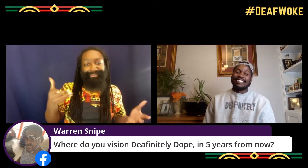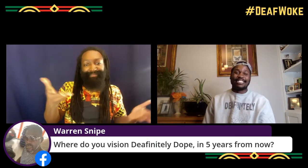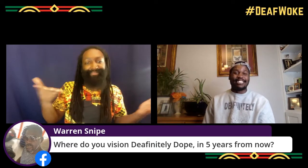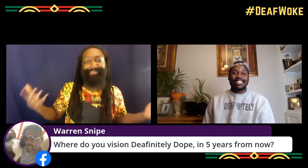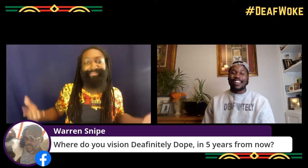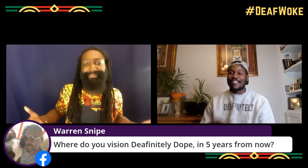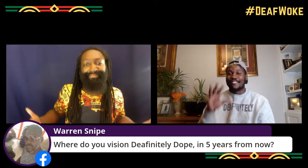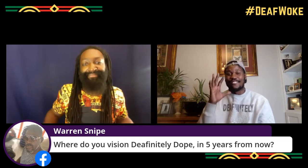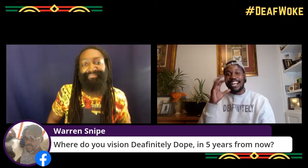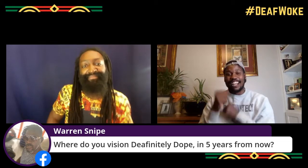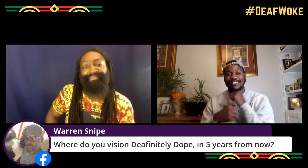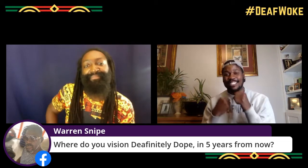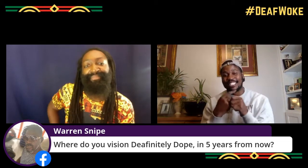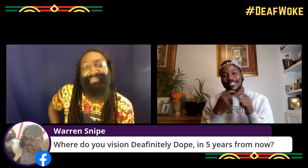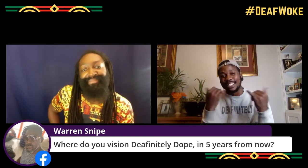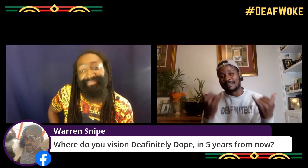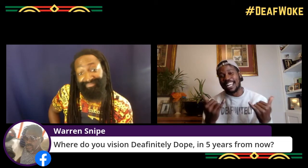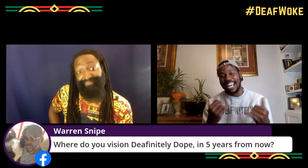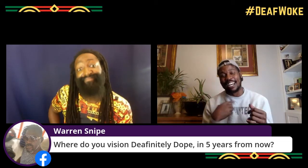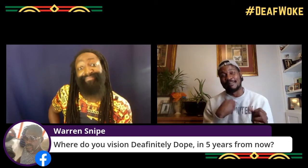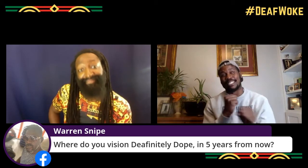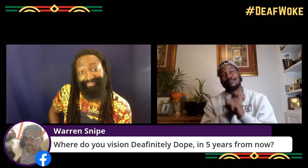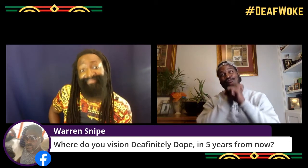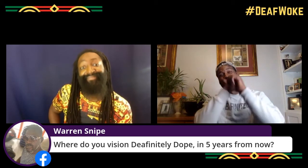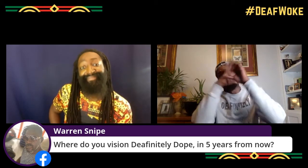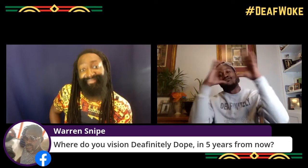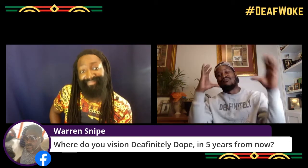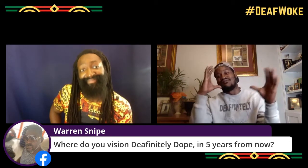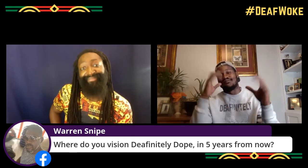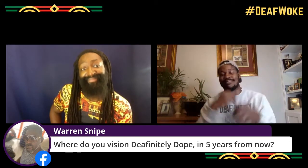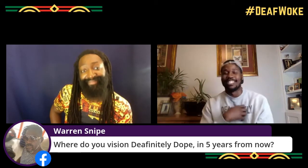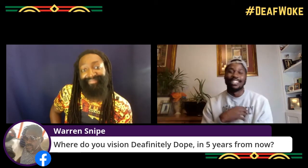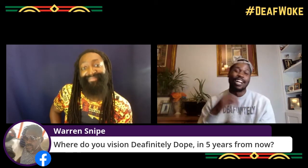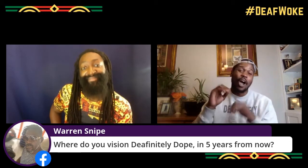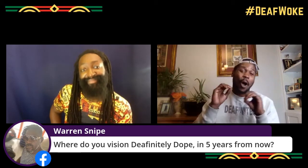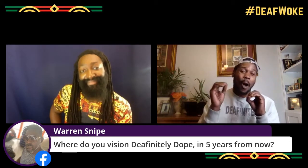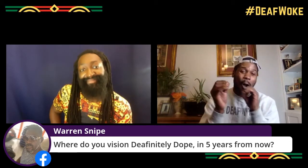What, what do you see for the future, what's gonna happen. Men, five years from now?